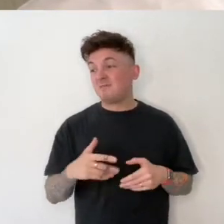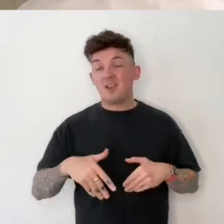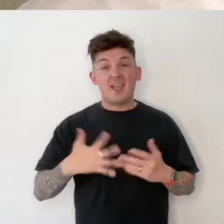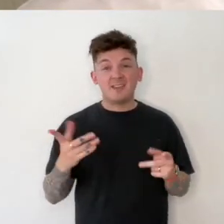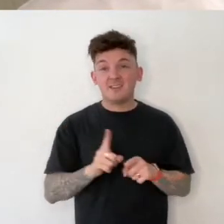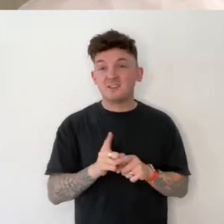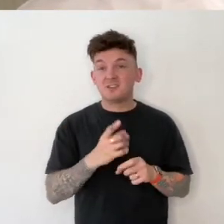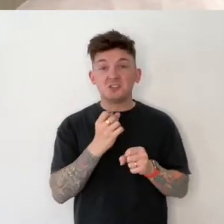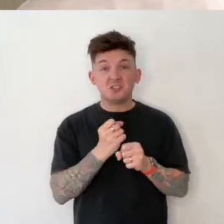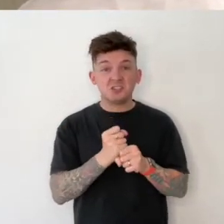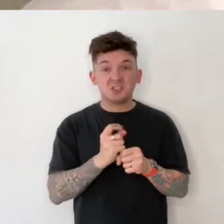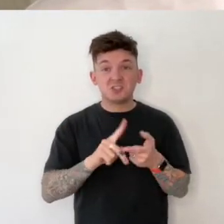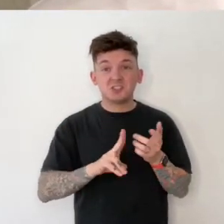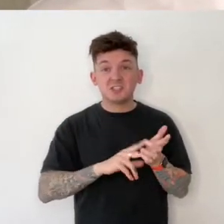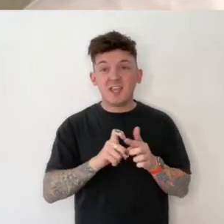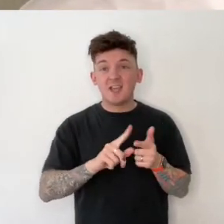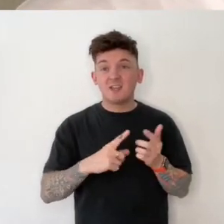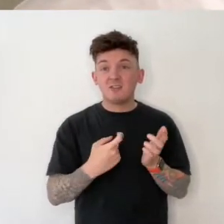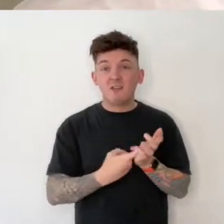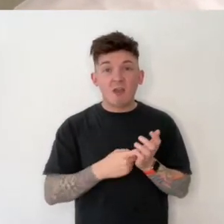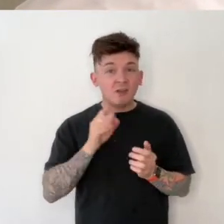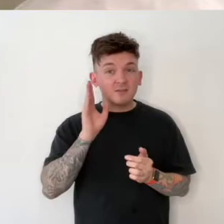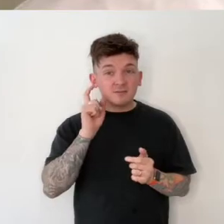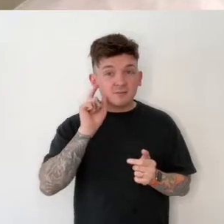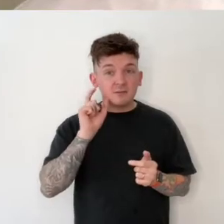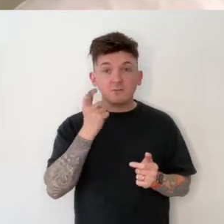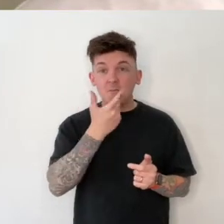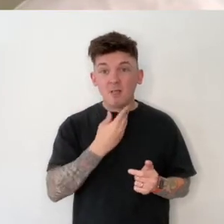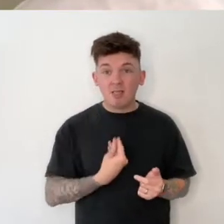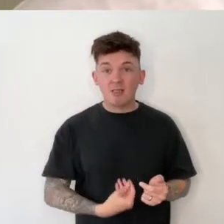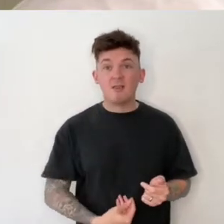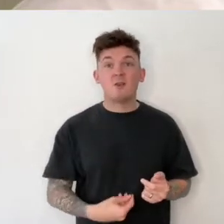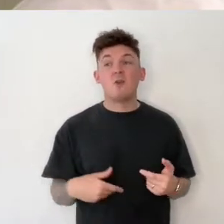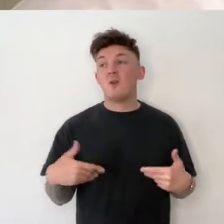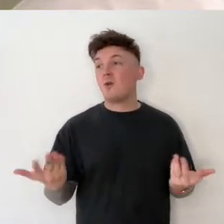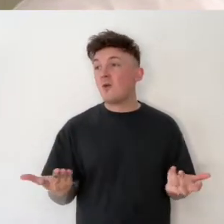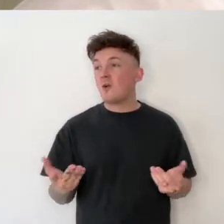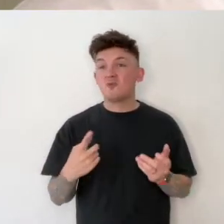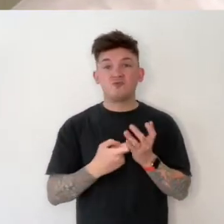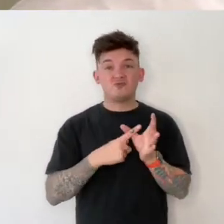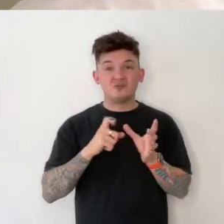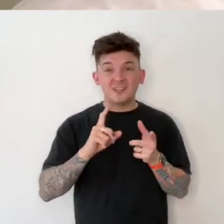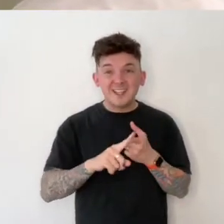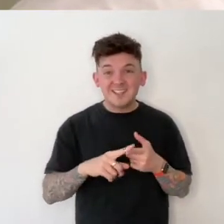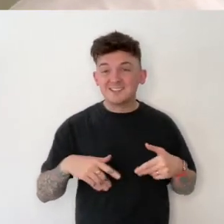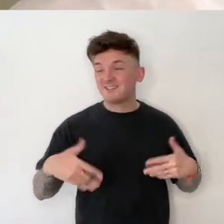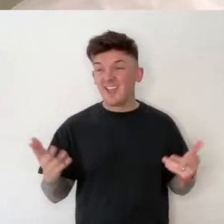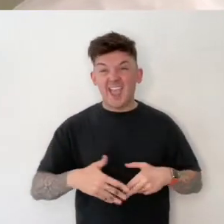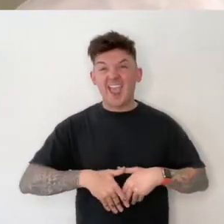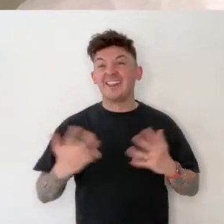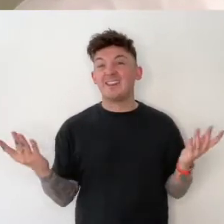we could look at them as a sense of sexuality, we could look in a sense of race so everyone's